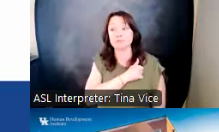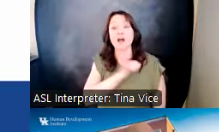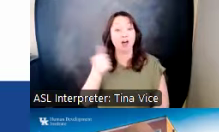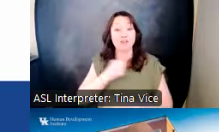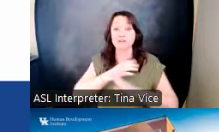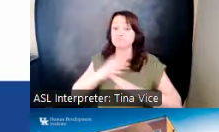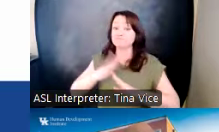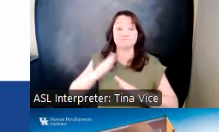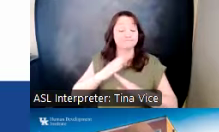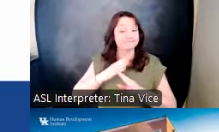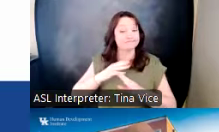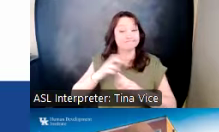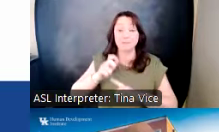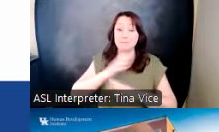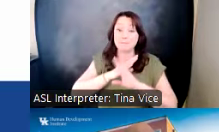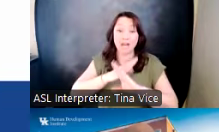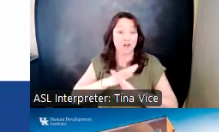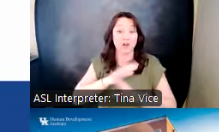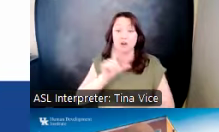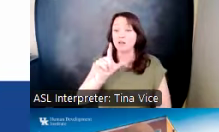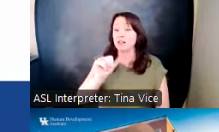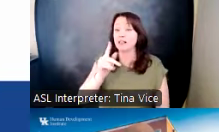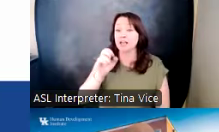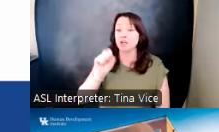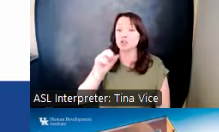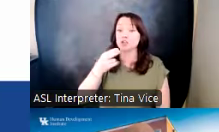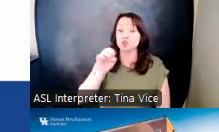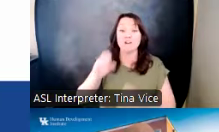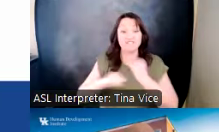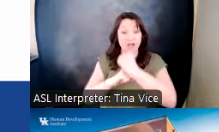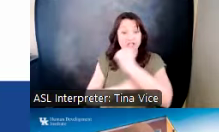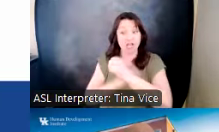mentioned that Lakes Shore Foundation quote about how many folks with disabilities feel unwelcome in fitness